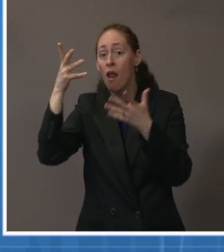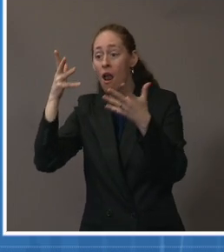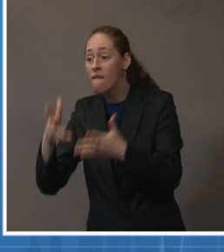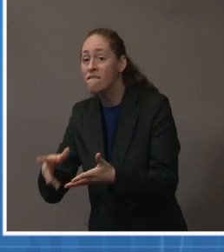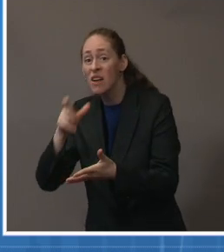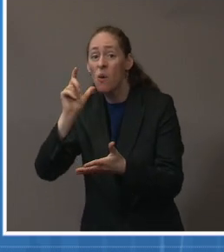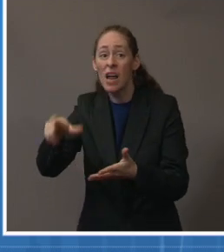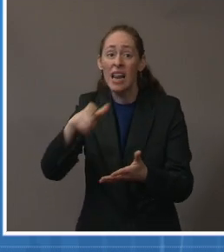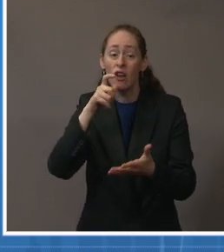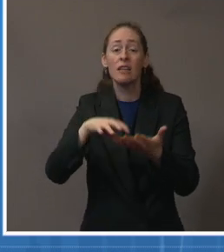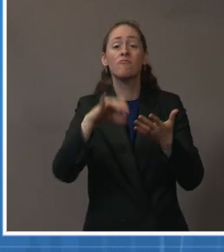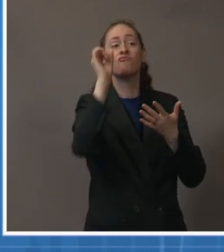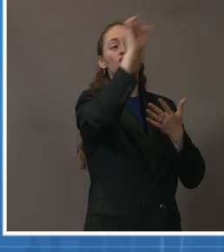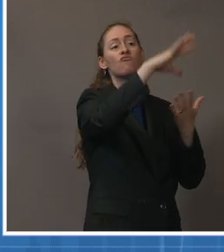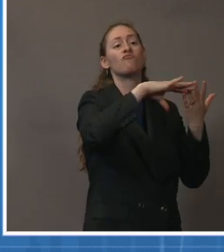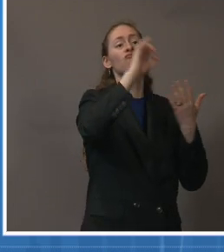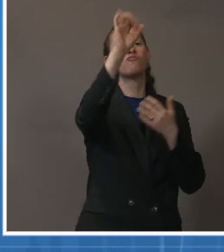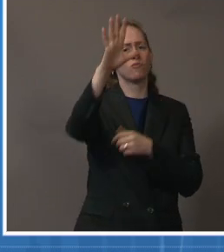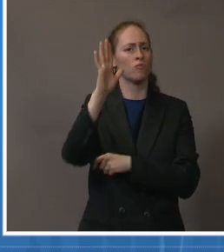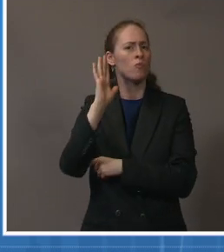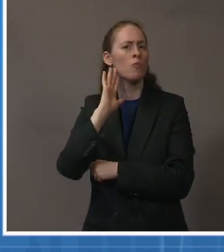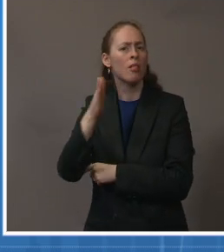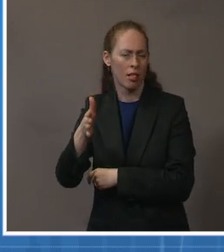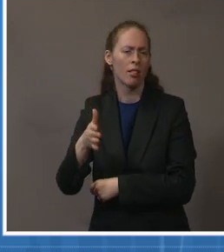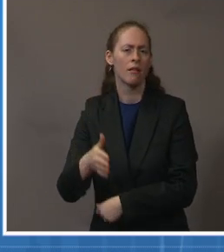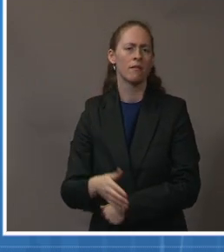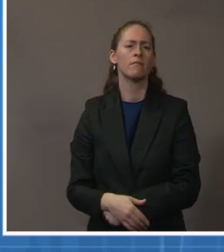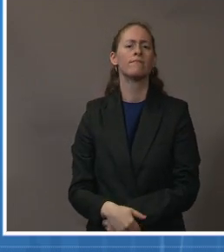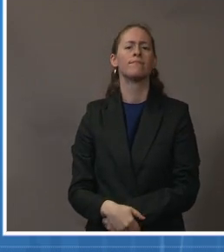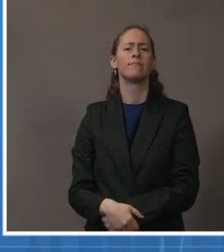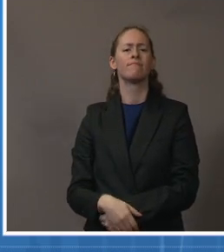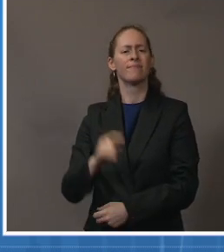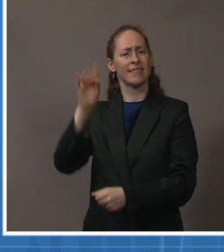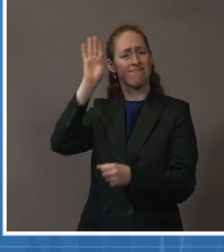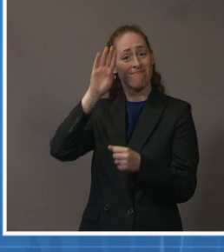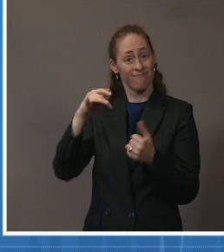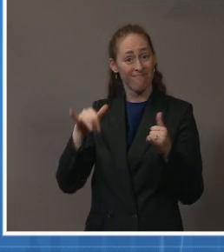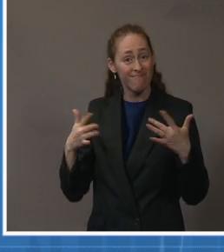But at the same time, we know that won't be sufficient. So the second part of our approach